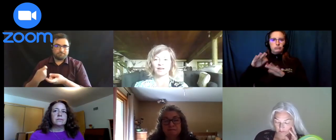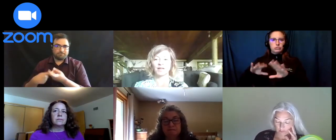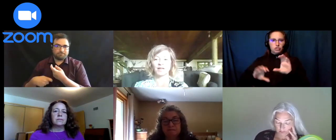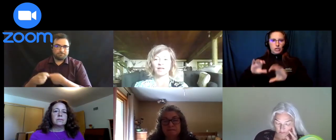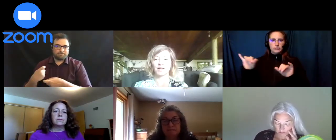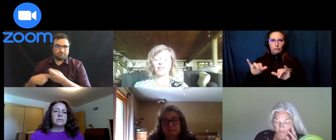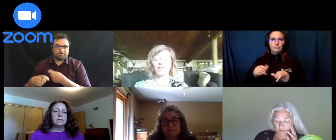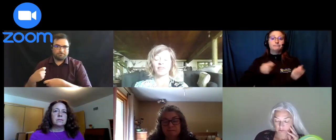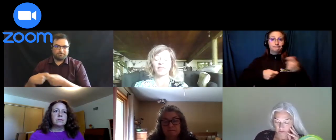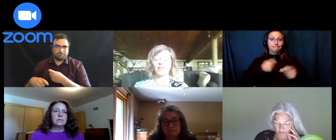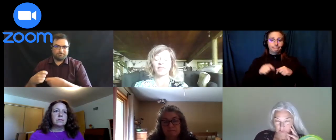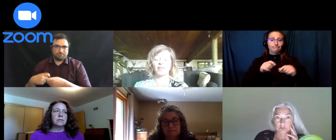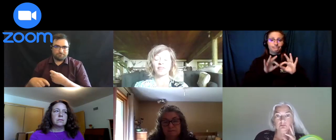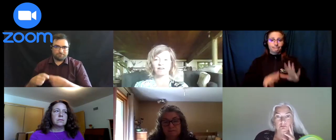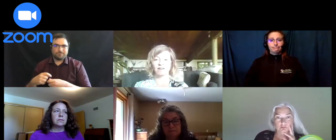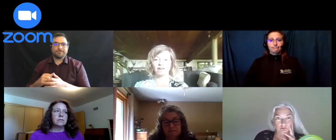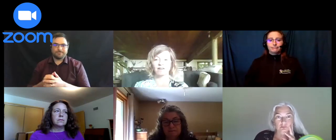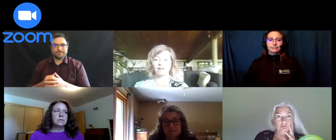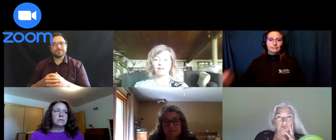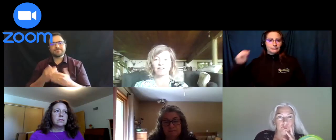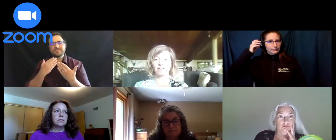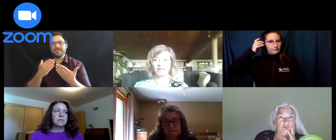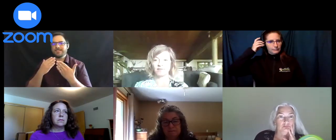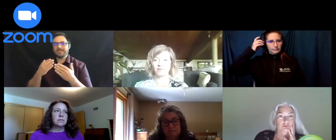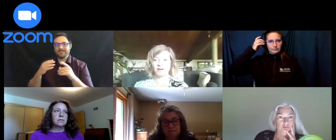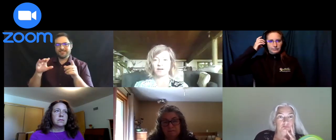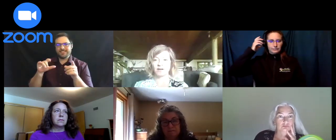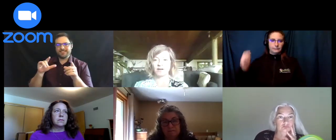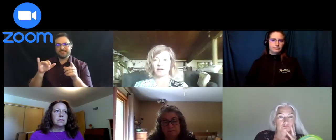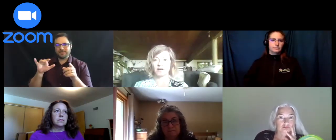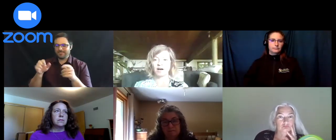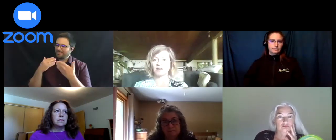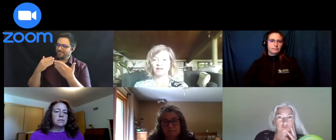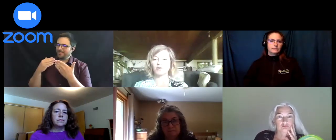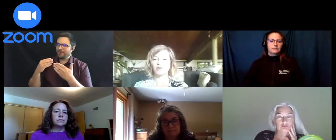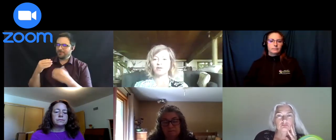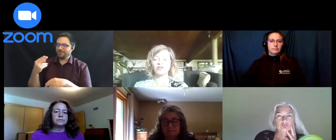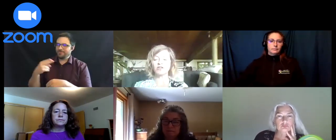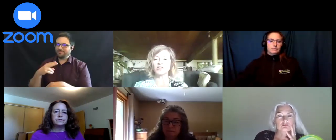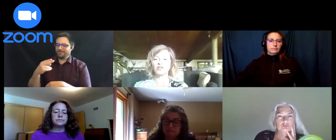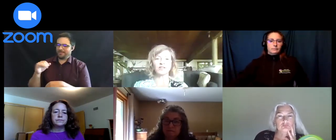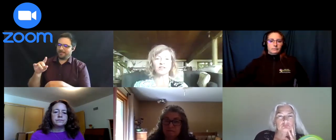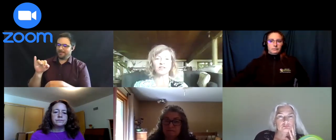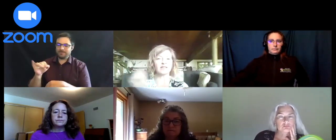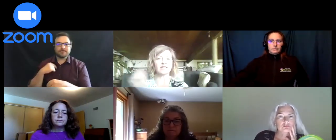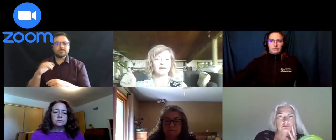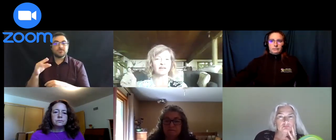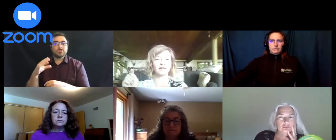Elizabeth: Thank you so much for that Heidi. That's super helpful and Chris can you also put the link to the